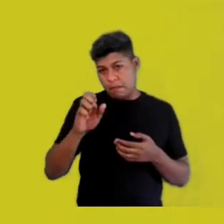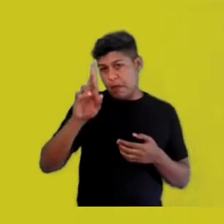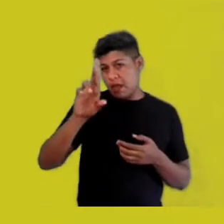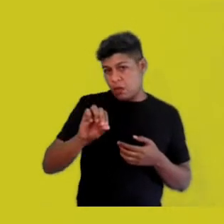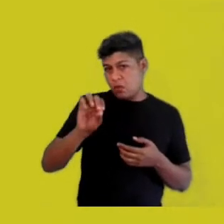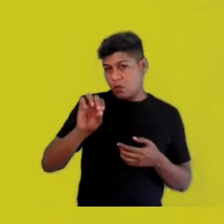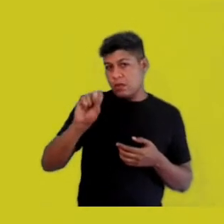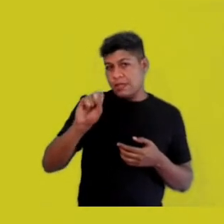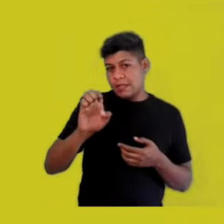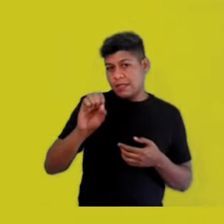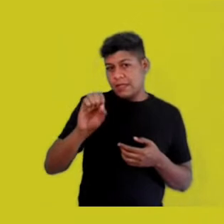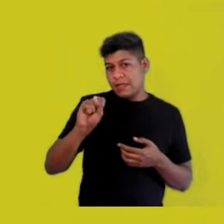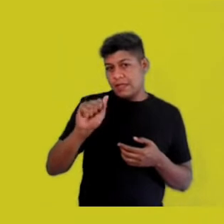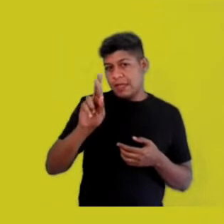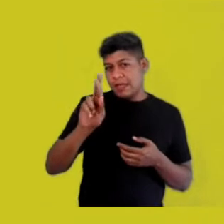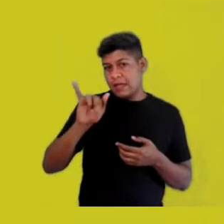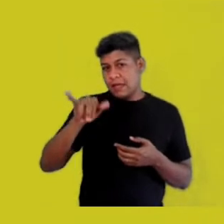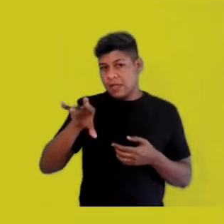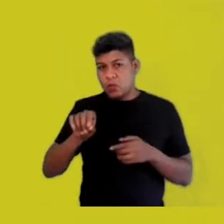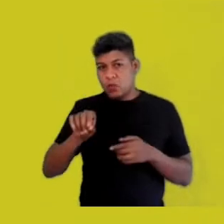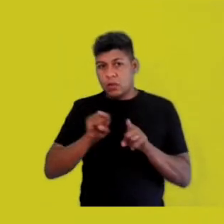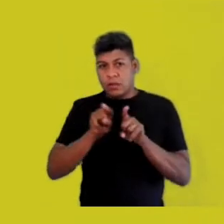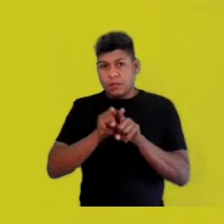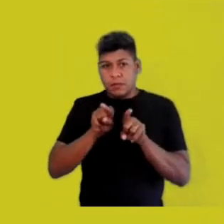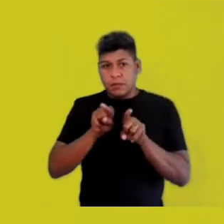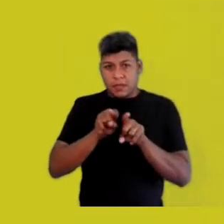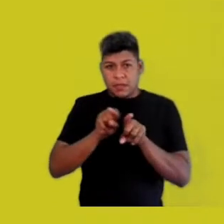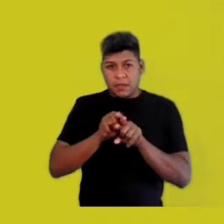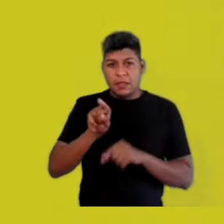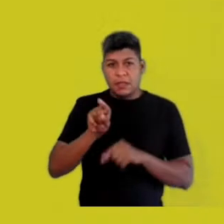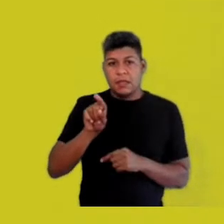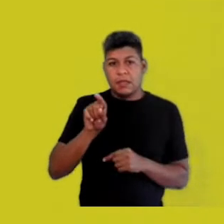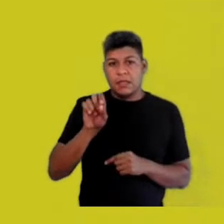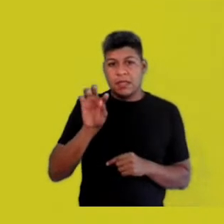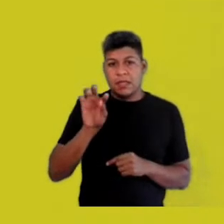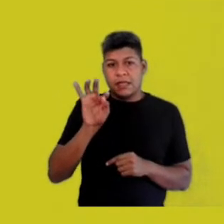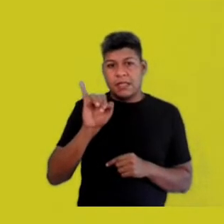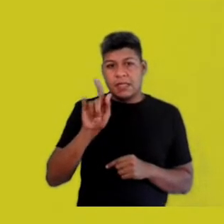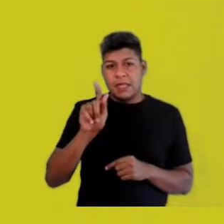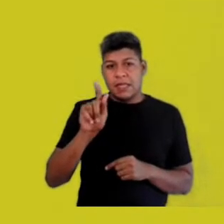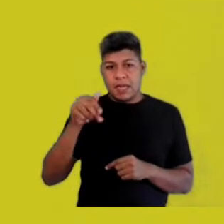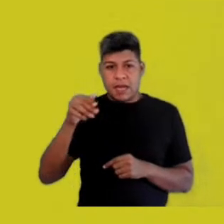and Tiganá Santana, that all of you who follow Opening the Yards know